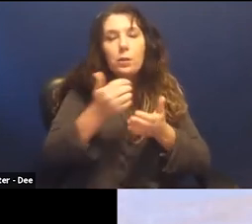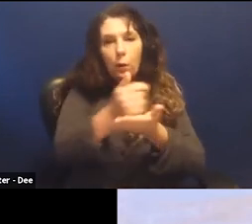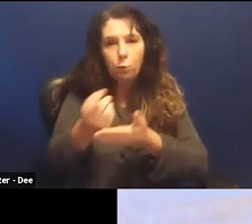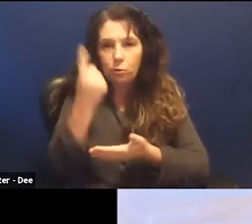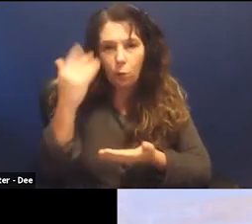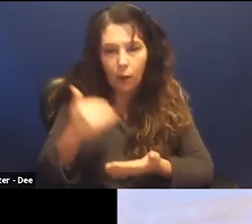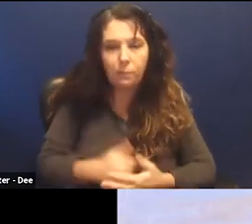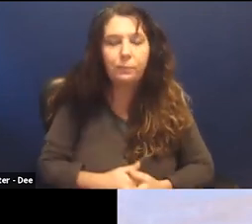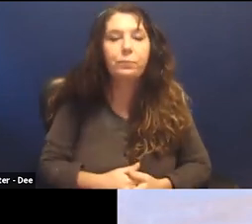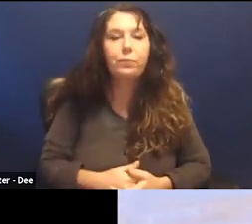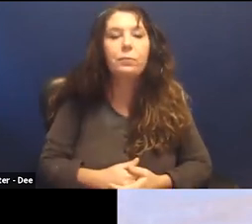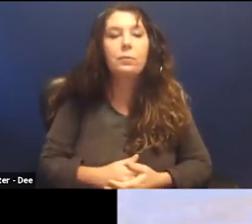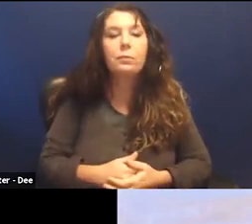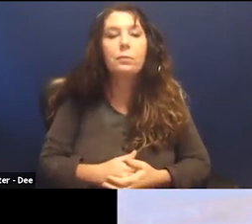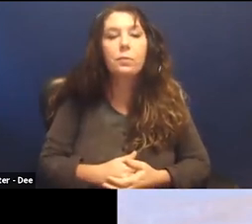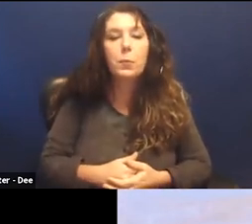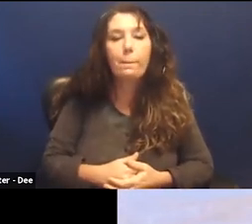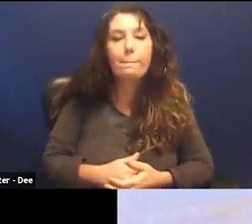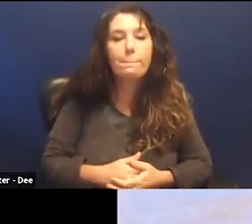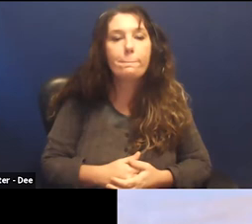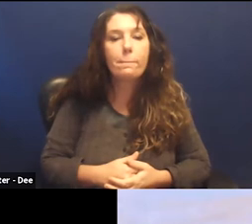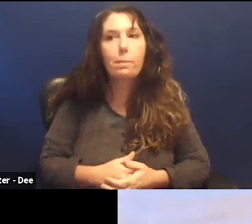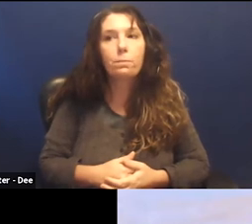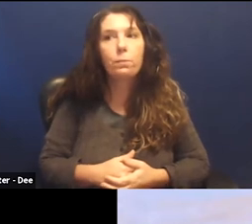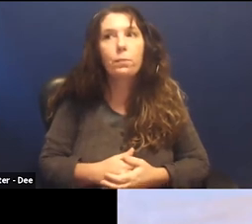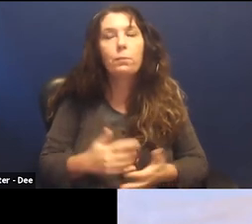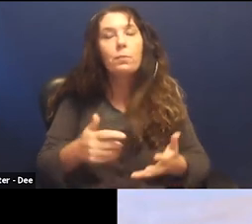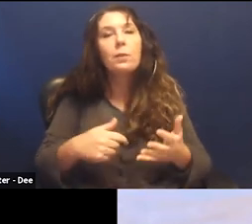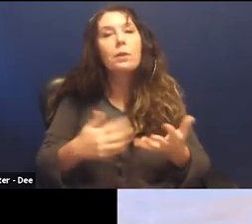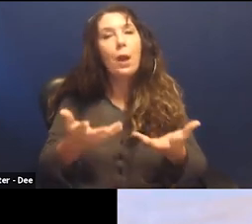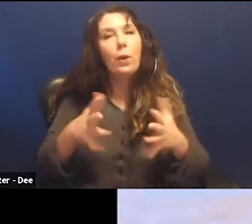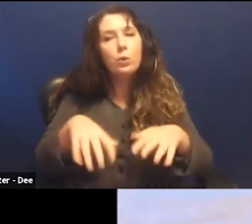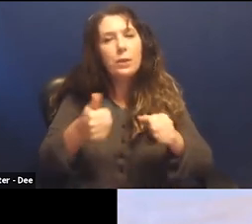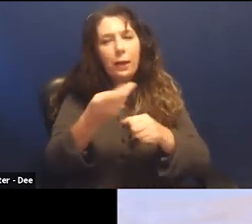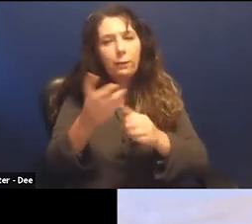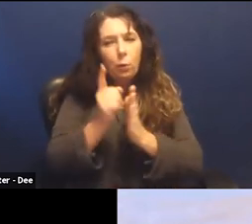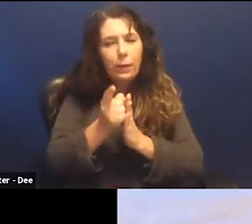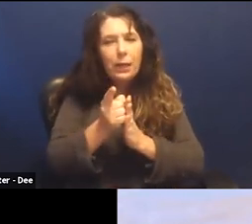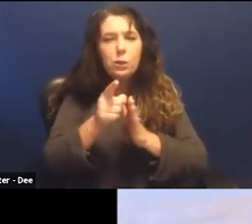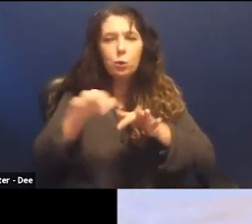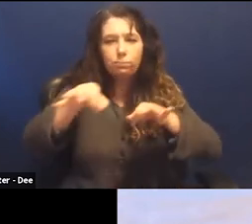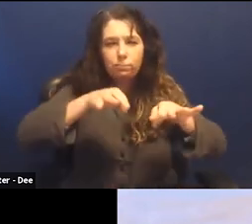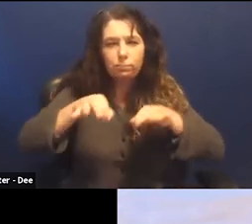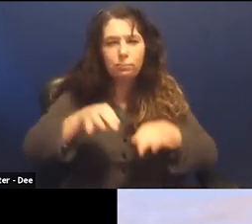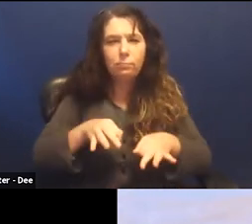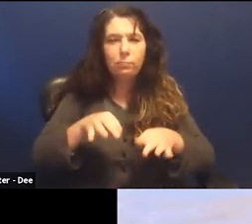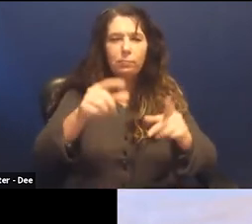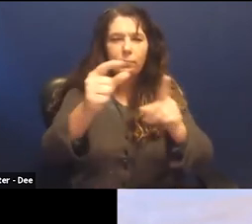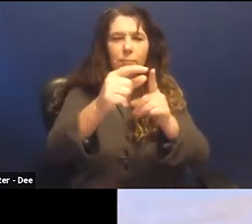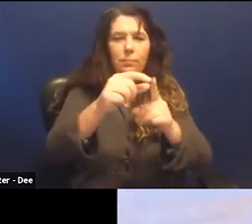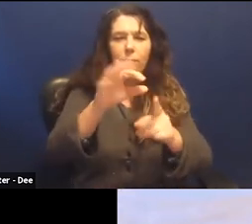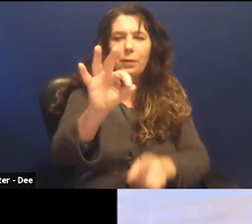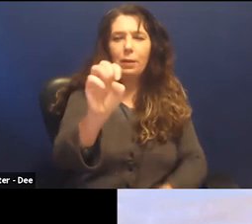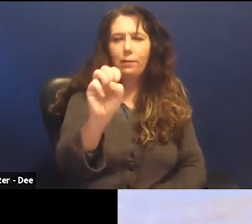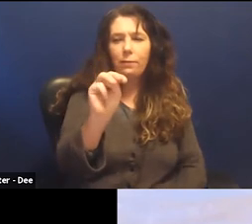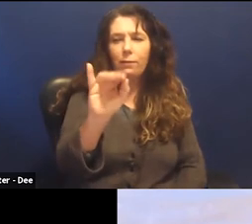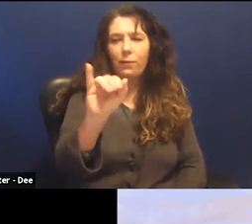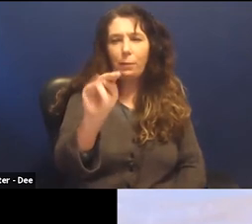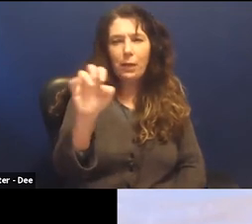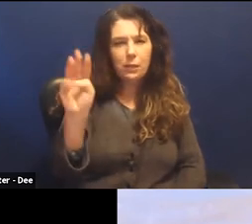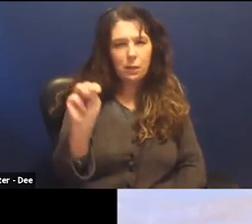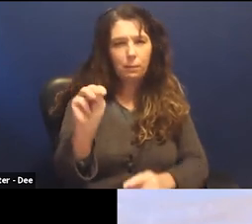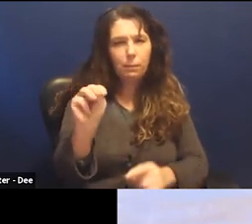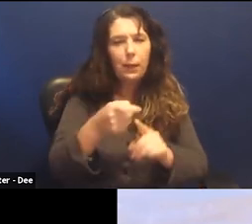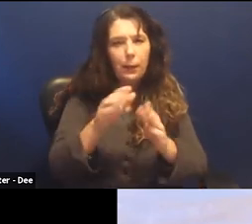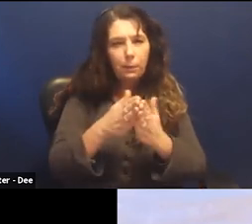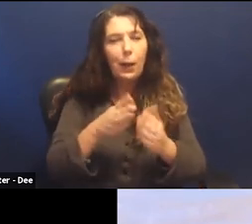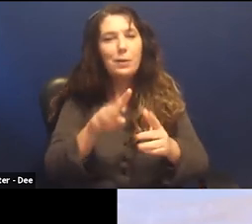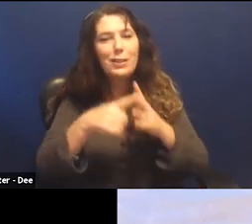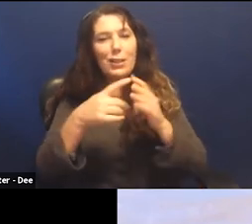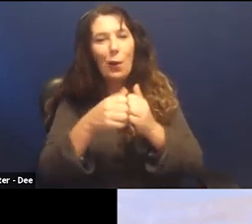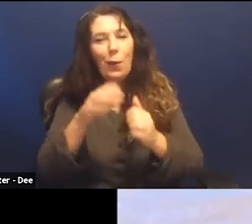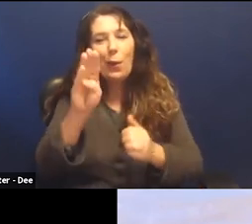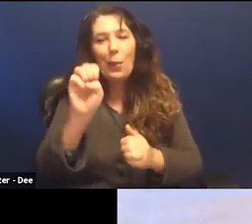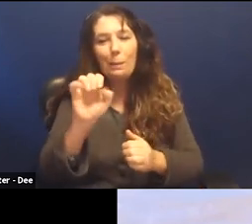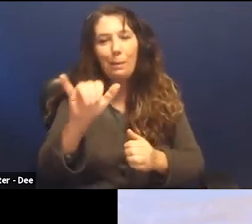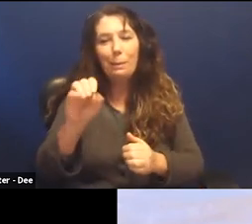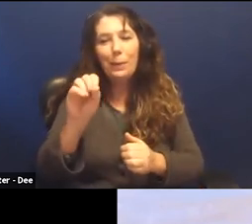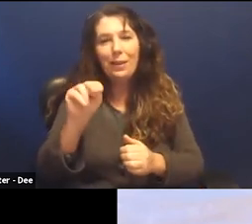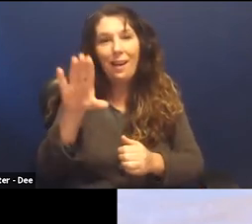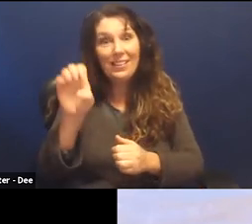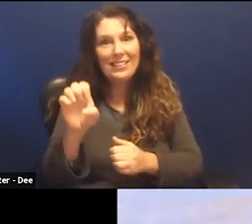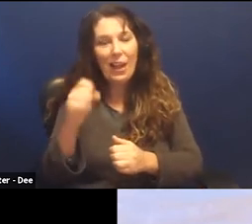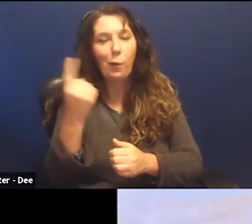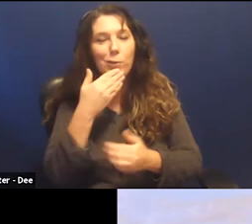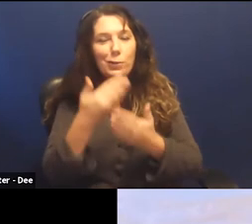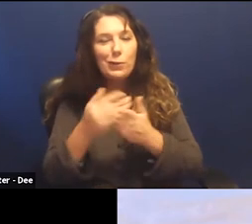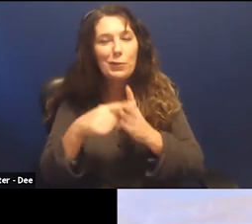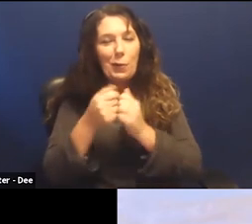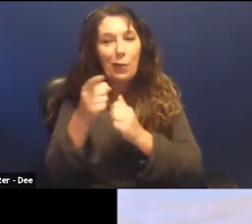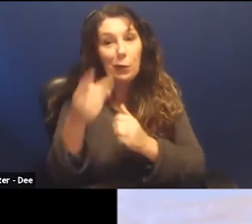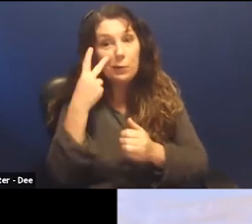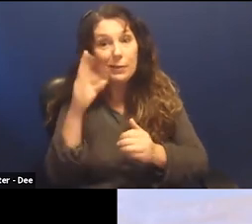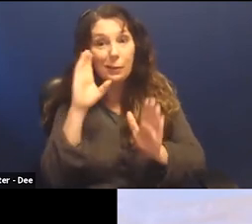And in order to get there. I just want to spend a few minutes to do some level setting about how we use the term feminism in the book, and I'm going to start with Beyonce, never a bad idea to start with her what you see is an image from the 2014 MTV Music